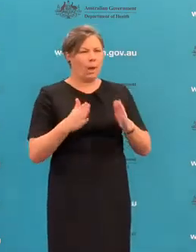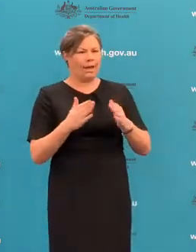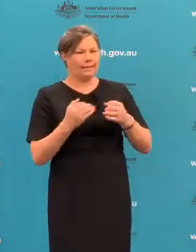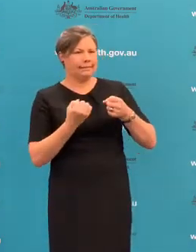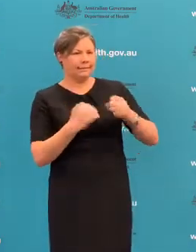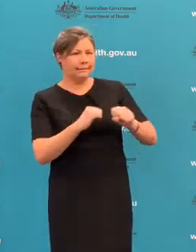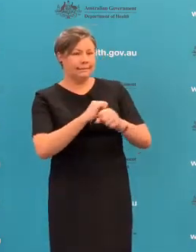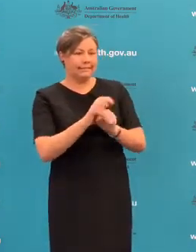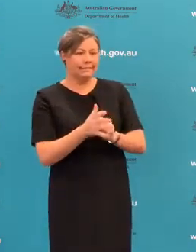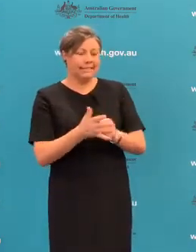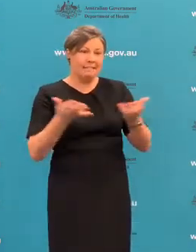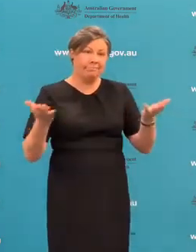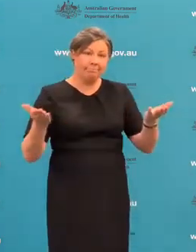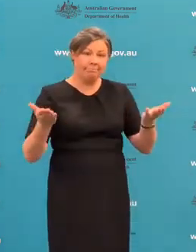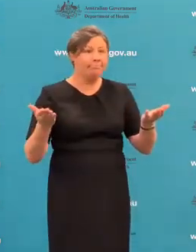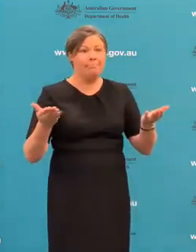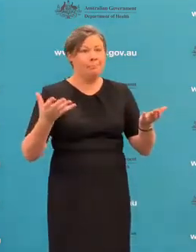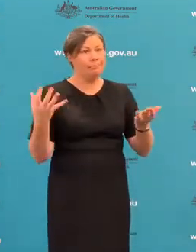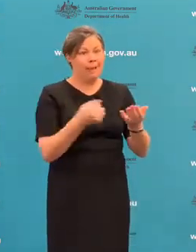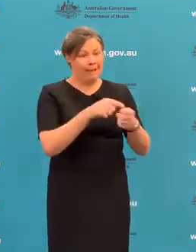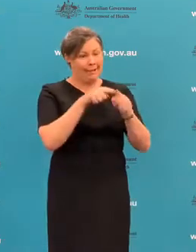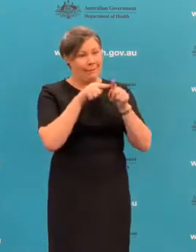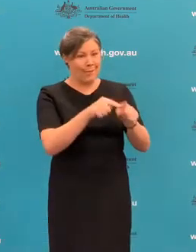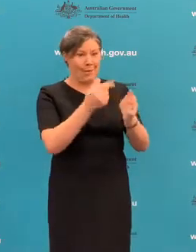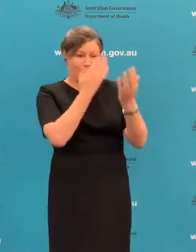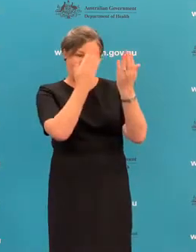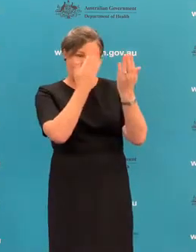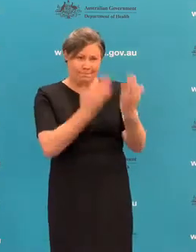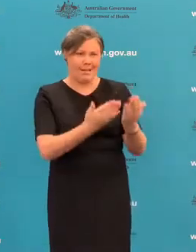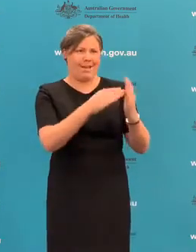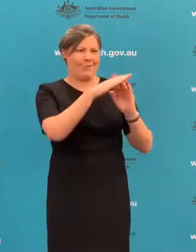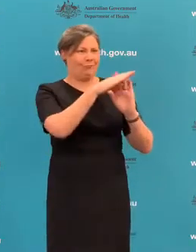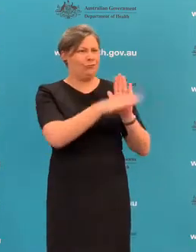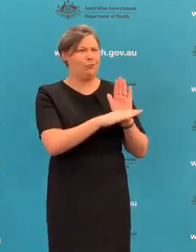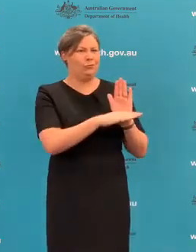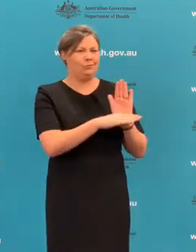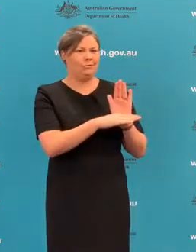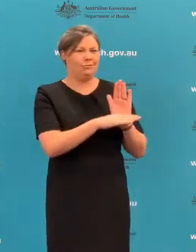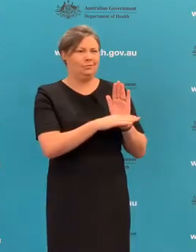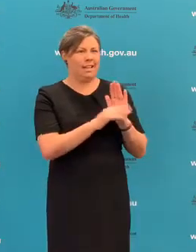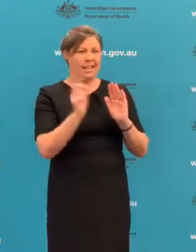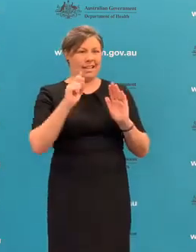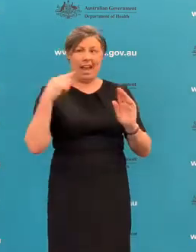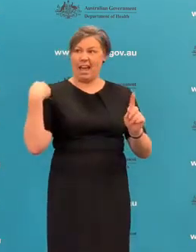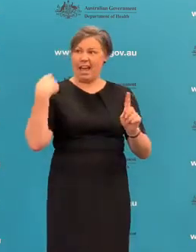Look we need to continue doing all the things that we have been doing. We're learning to live with COVID-19. We're learning